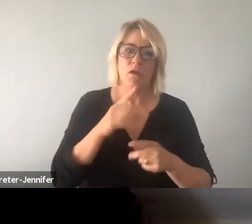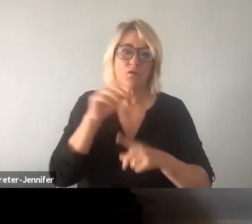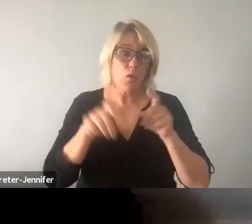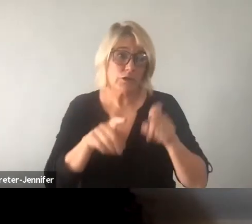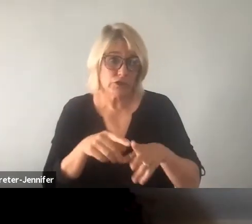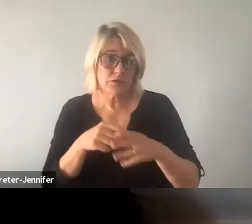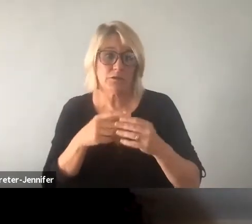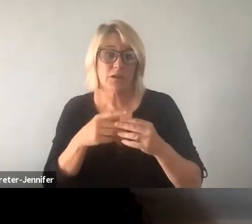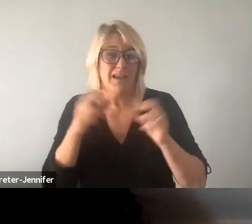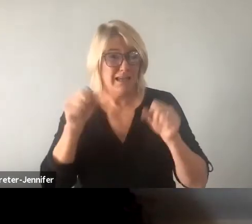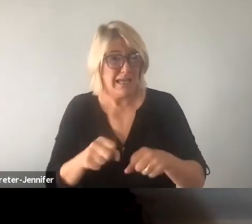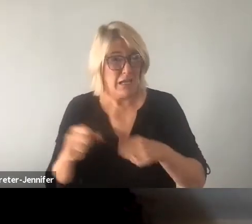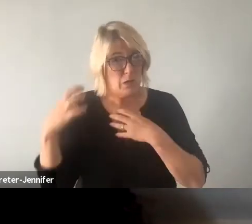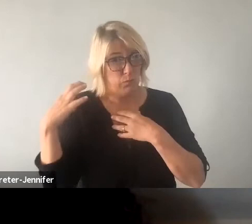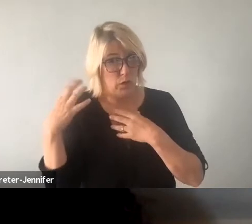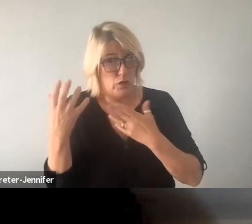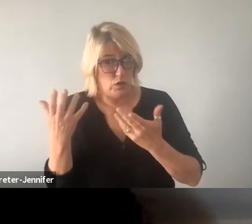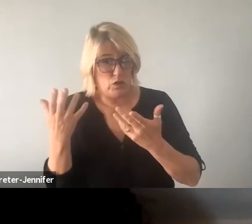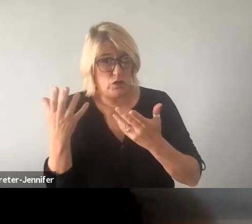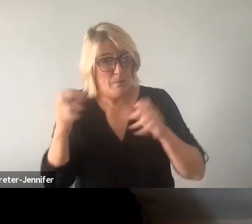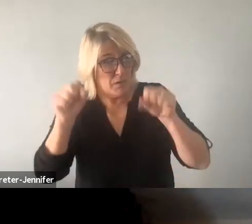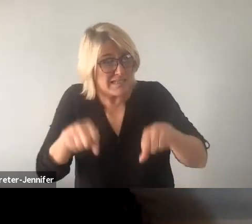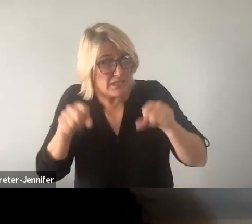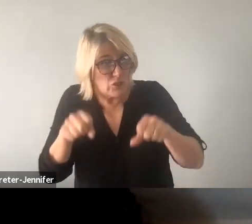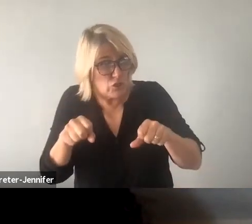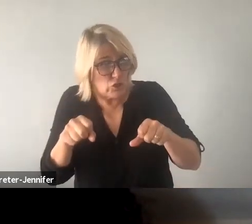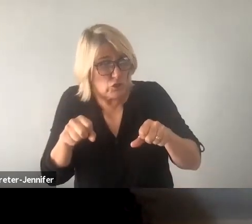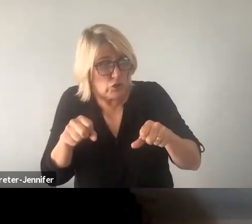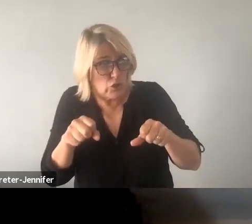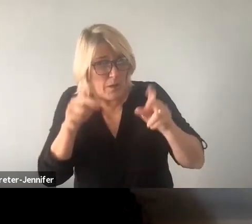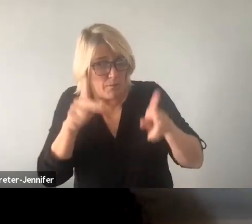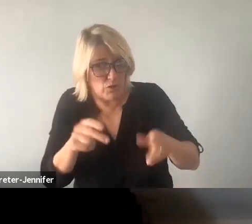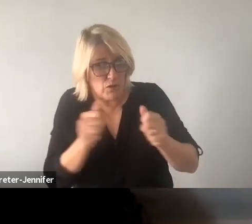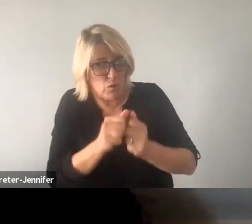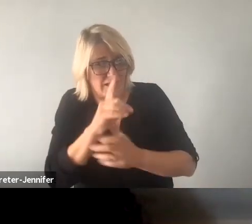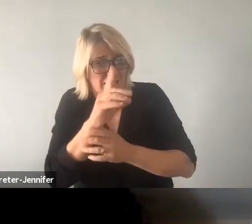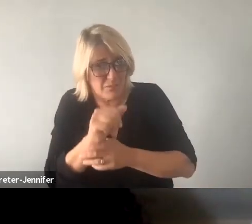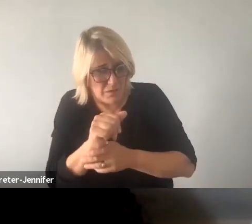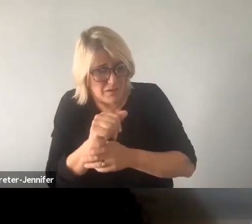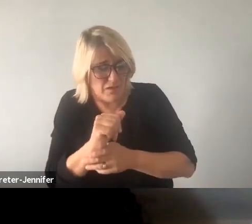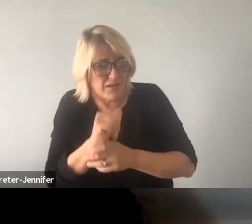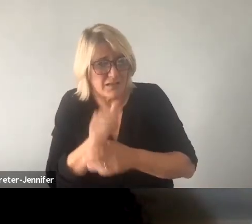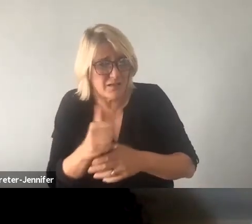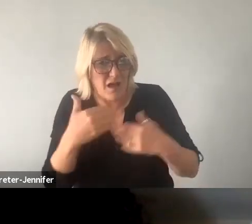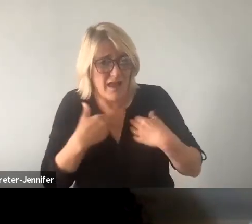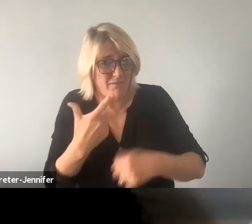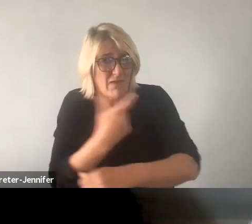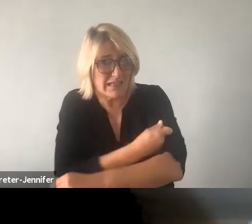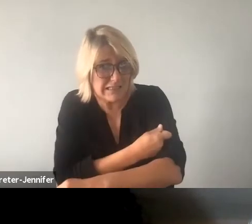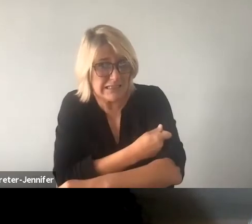COVID in a workplace. » Anne: So a question here. So